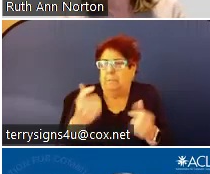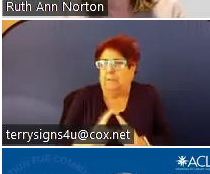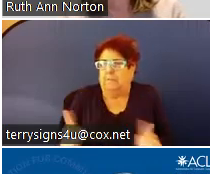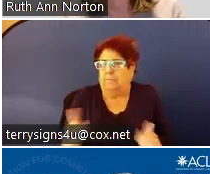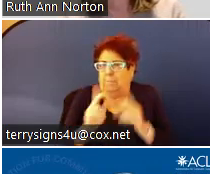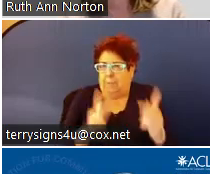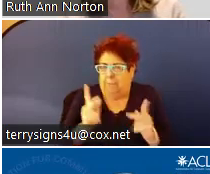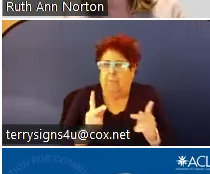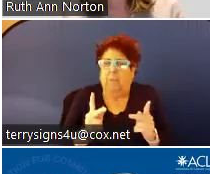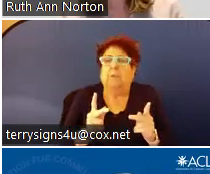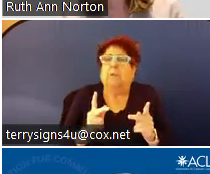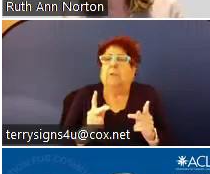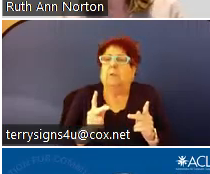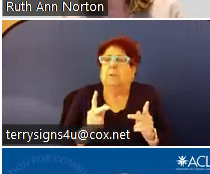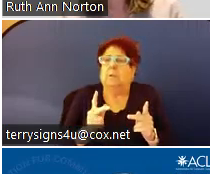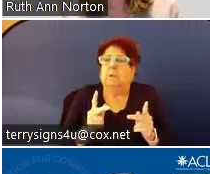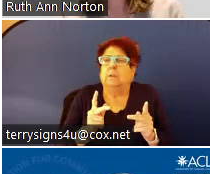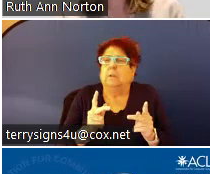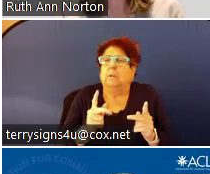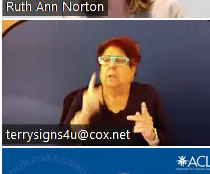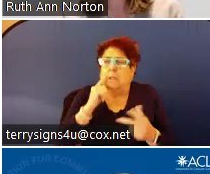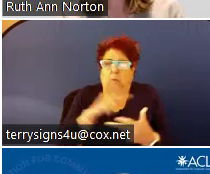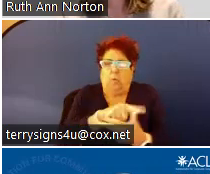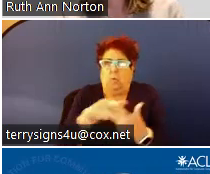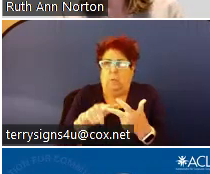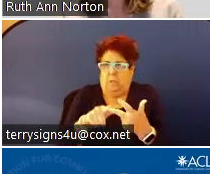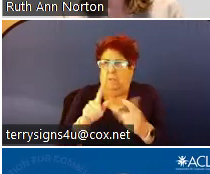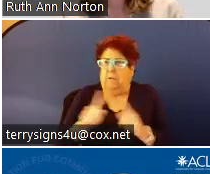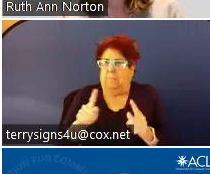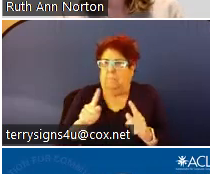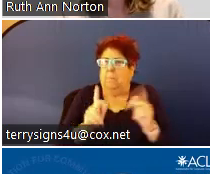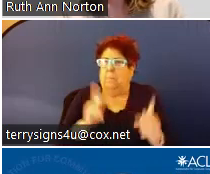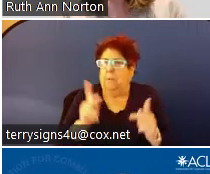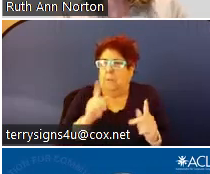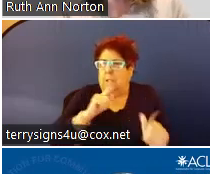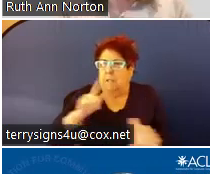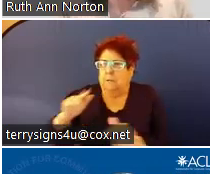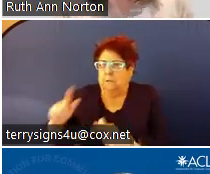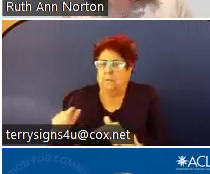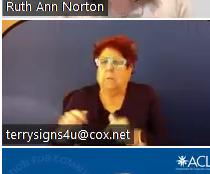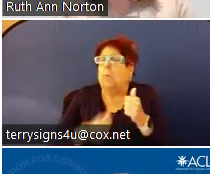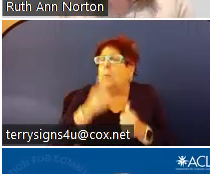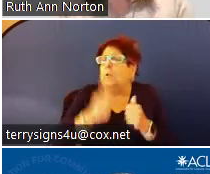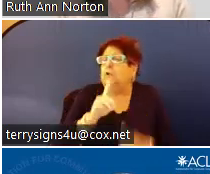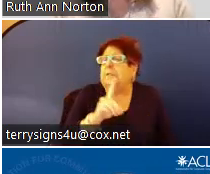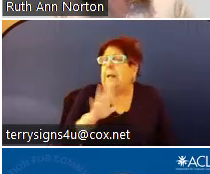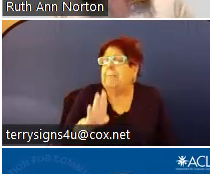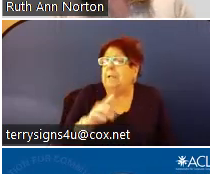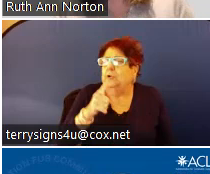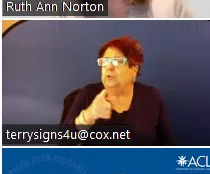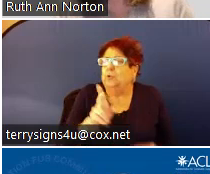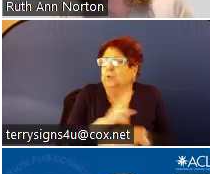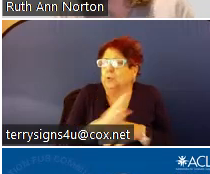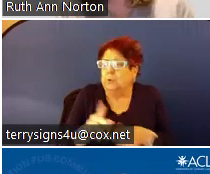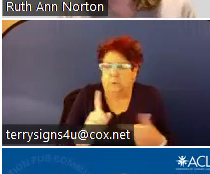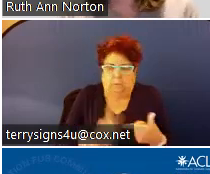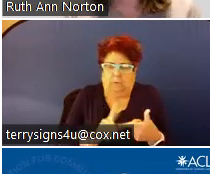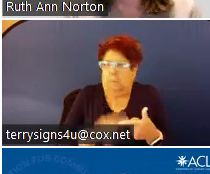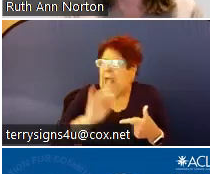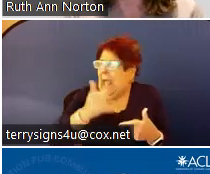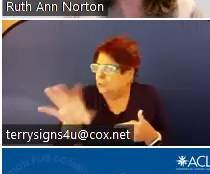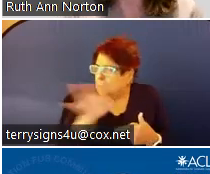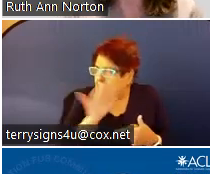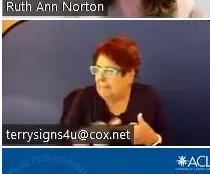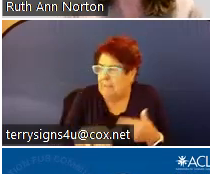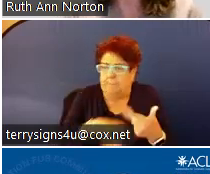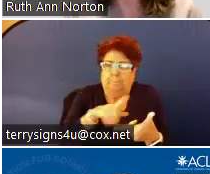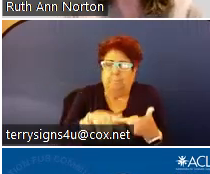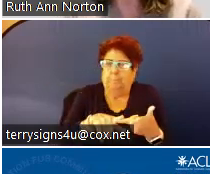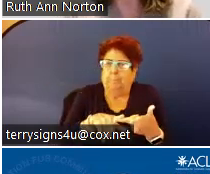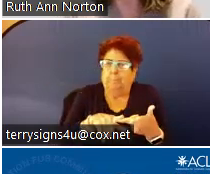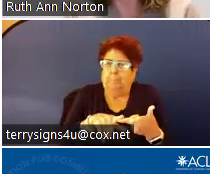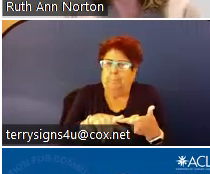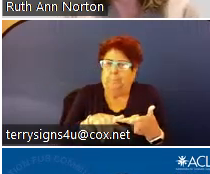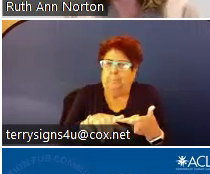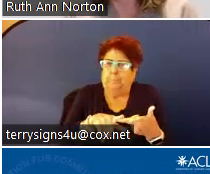all three panelists and that is: what database do you use? How did you select it? And was there any